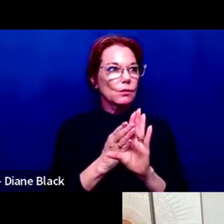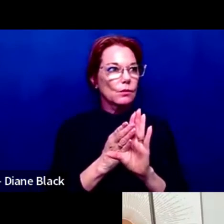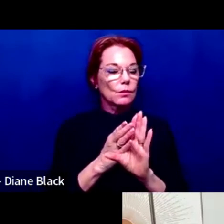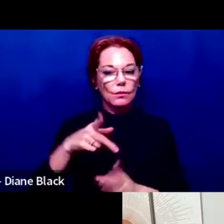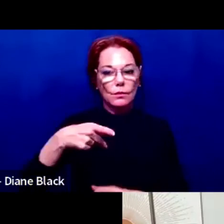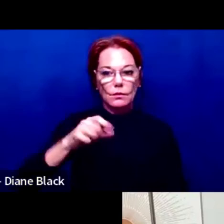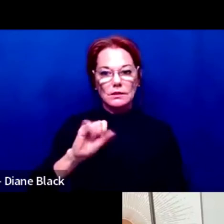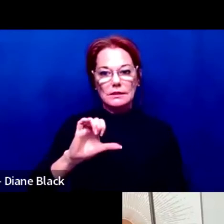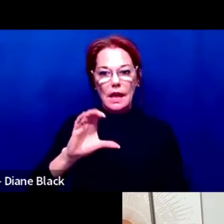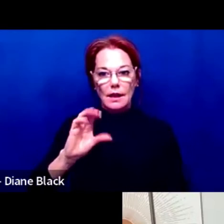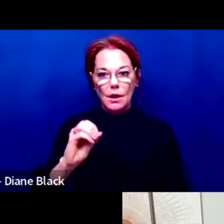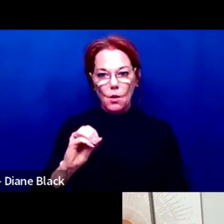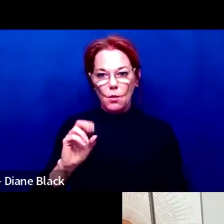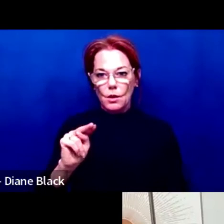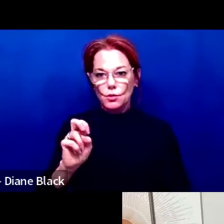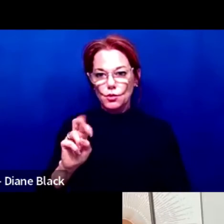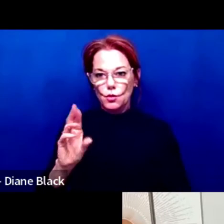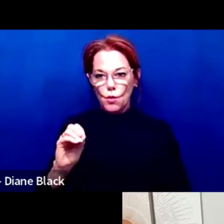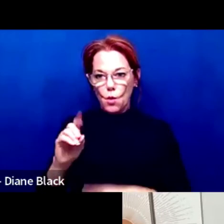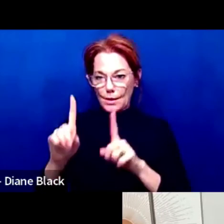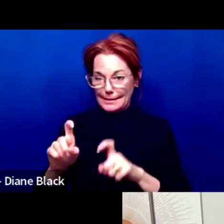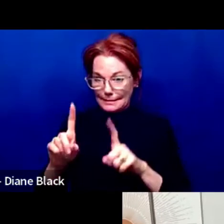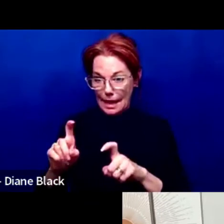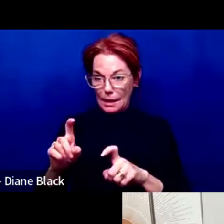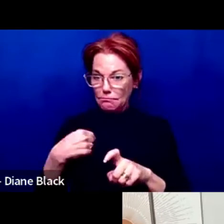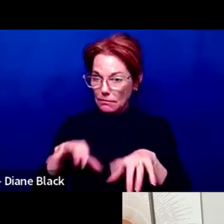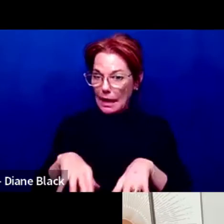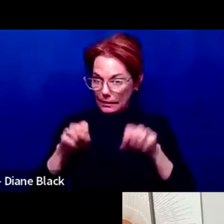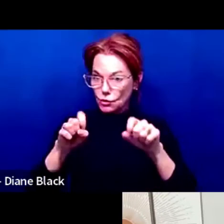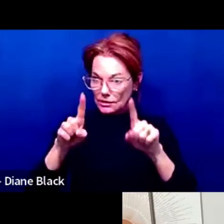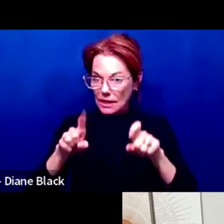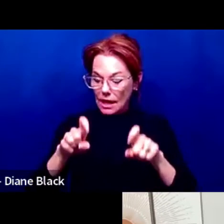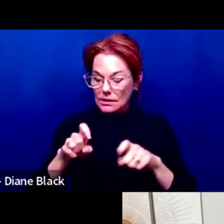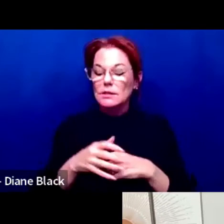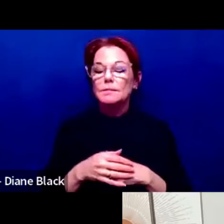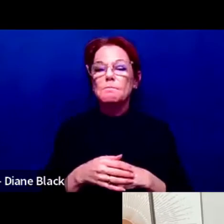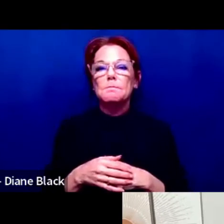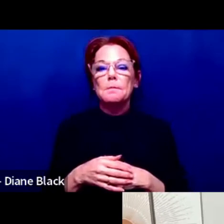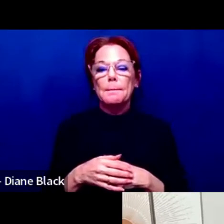you know, it's not a it's not a pass fail, but it wasn't a high. And what ended up happening was,